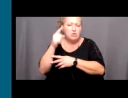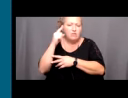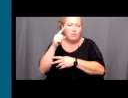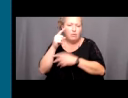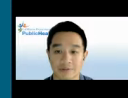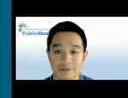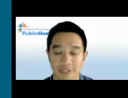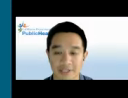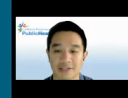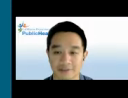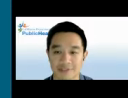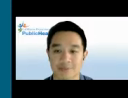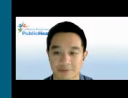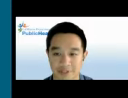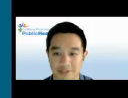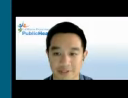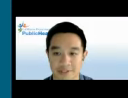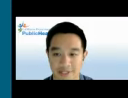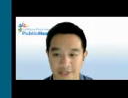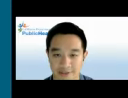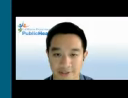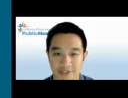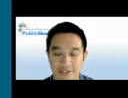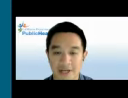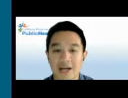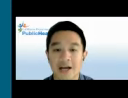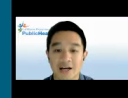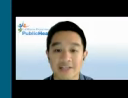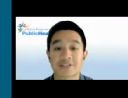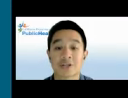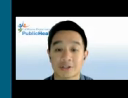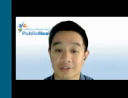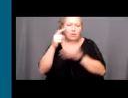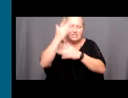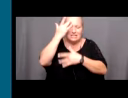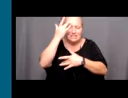early days of the heat illness prevention standard. He is currently